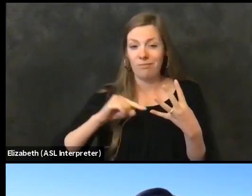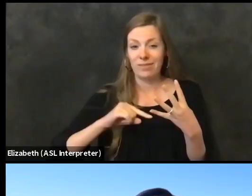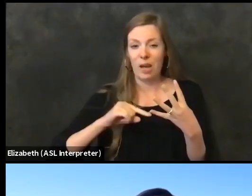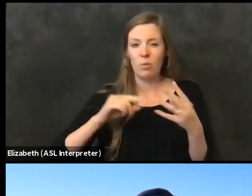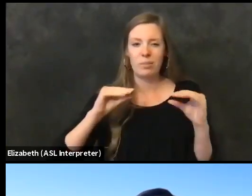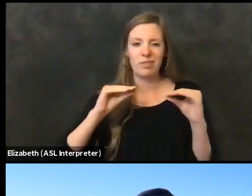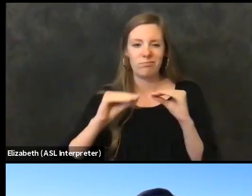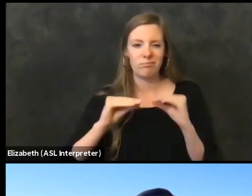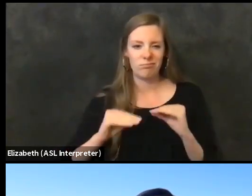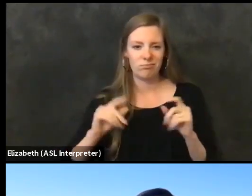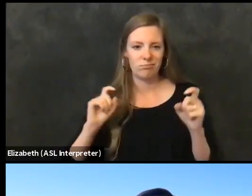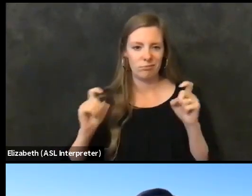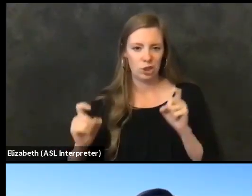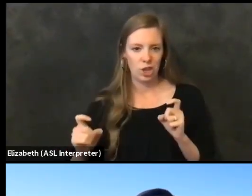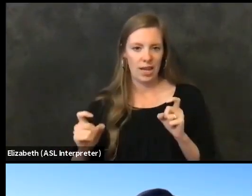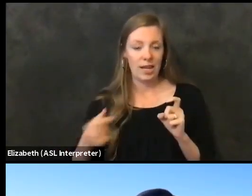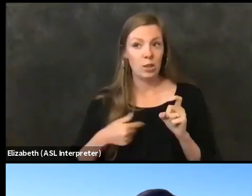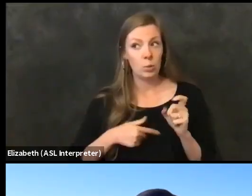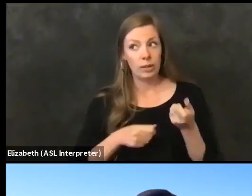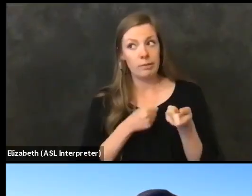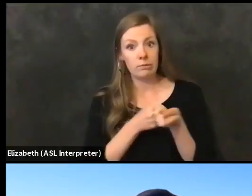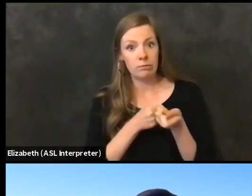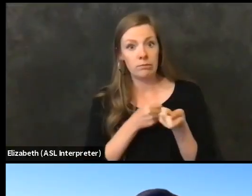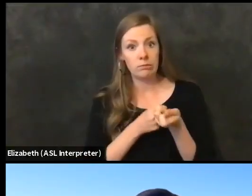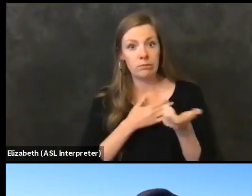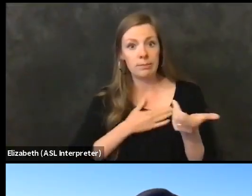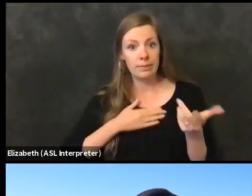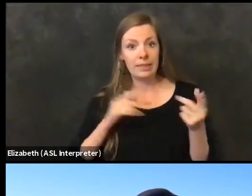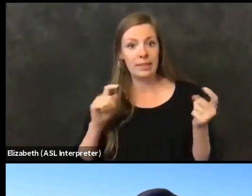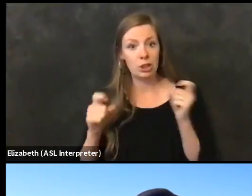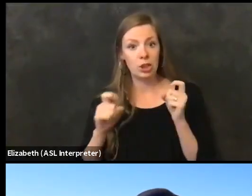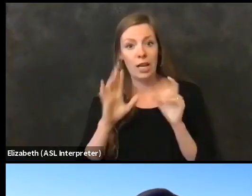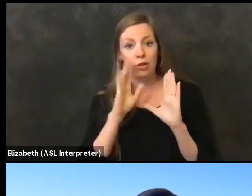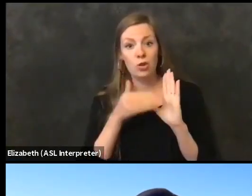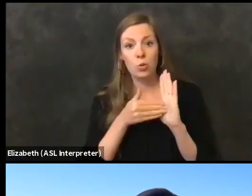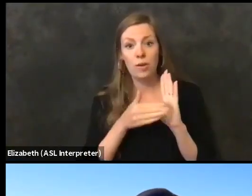And what we have been advocating for is to have that amended to reflect vaccinations